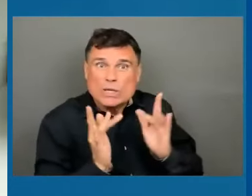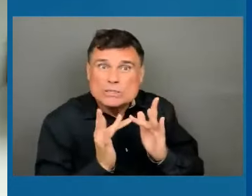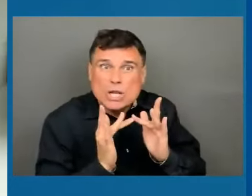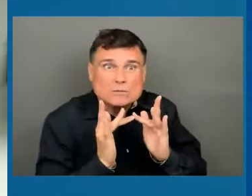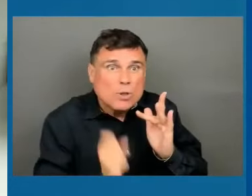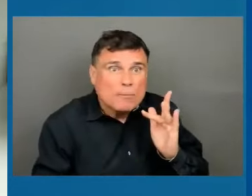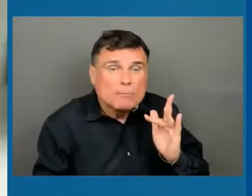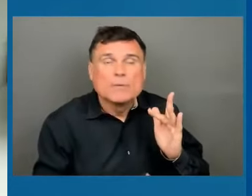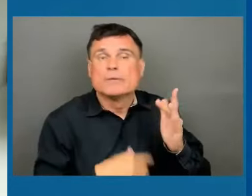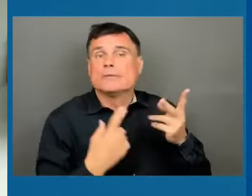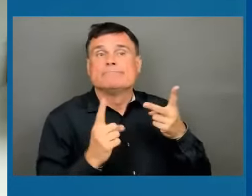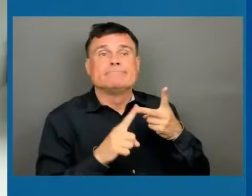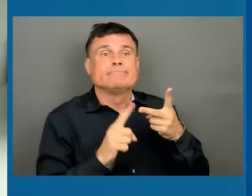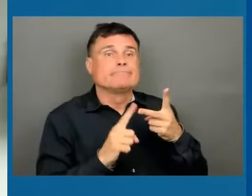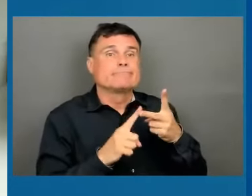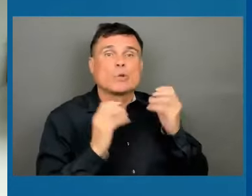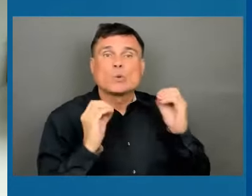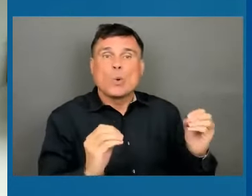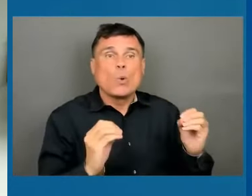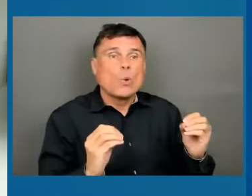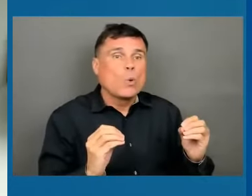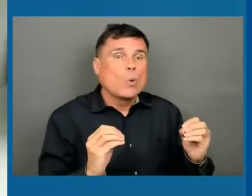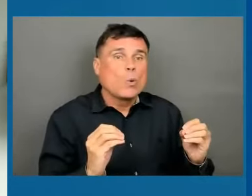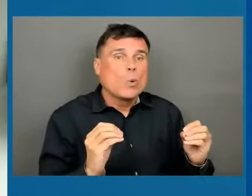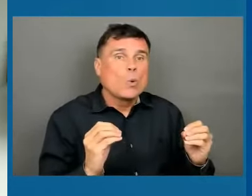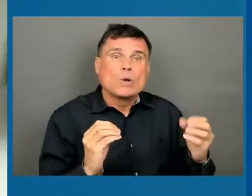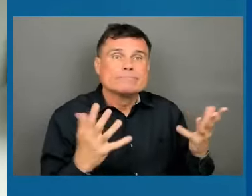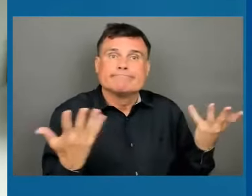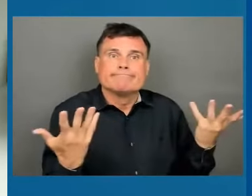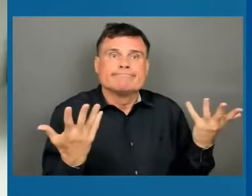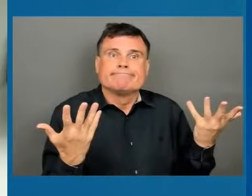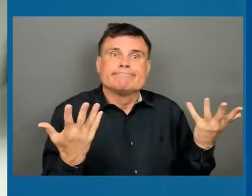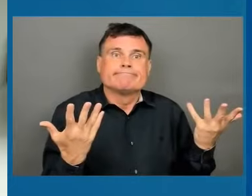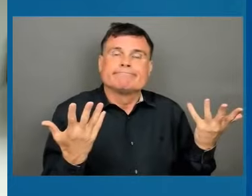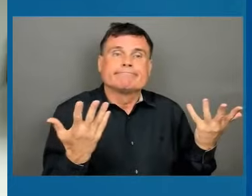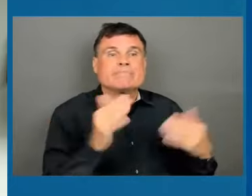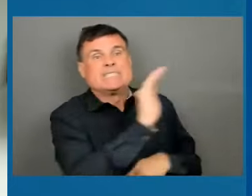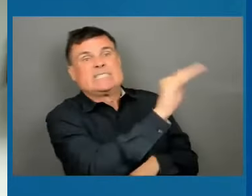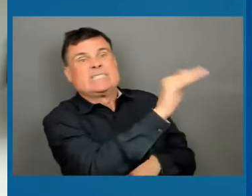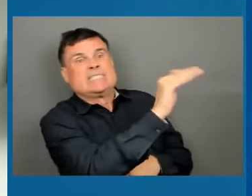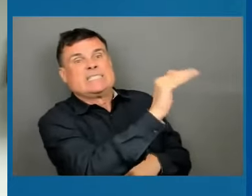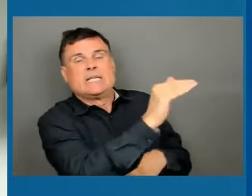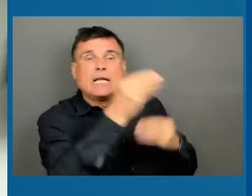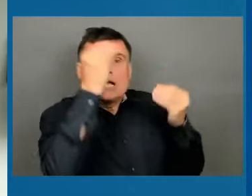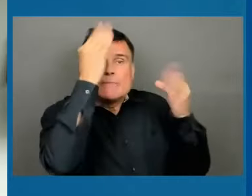update?